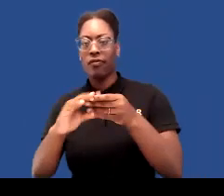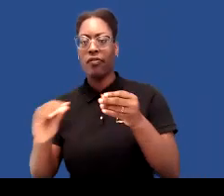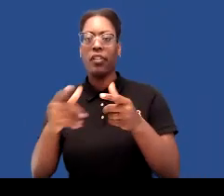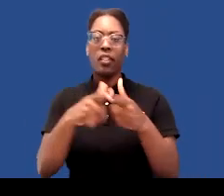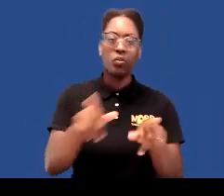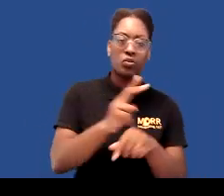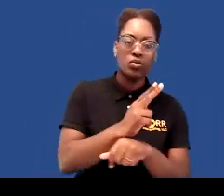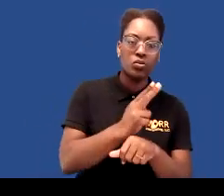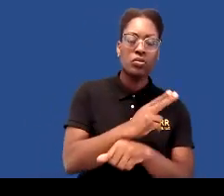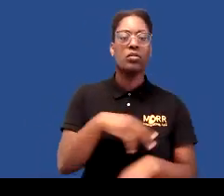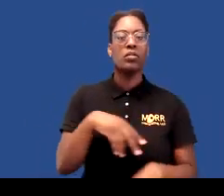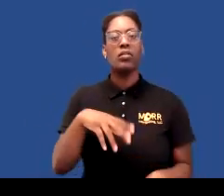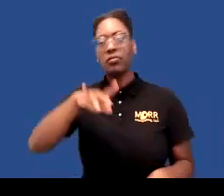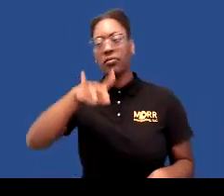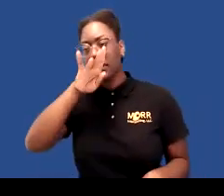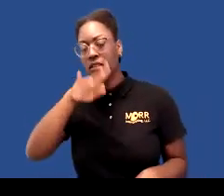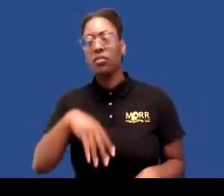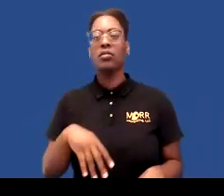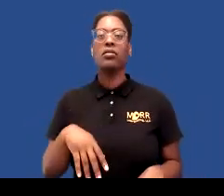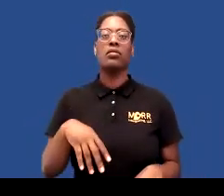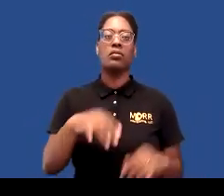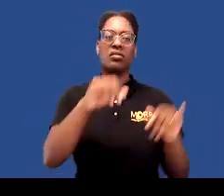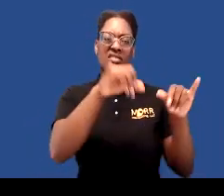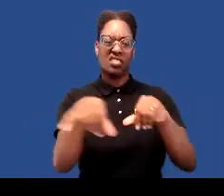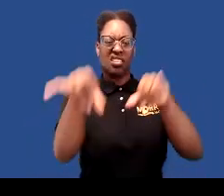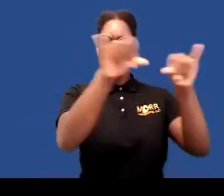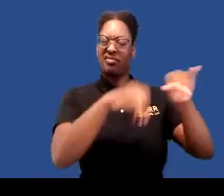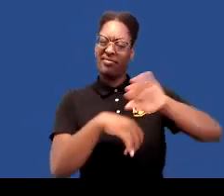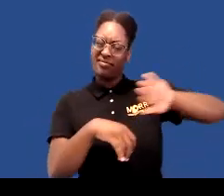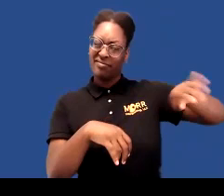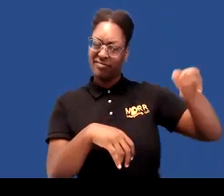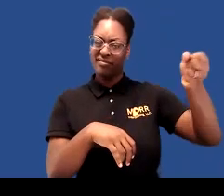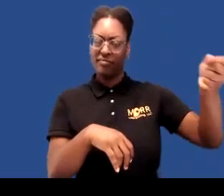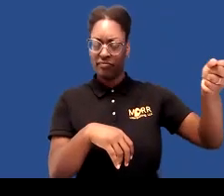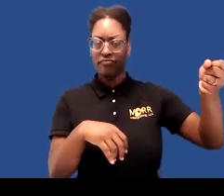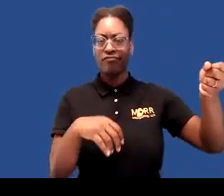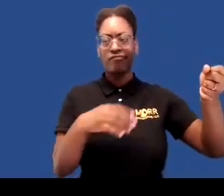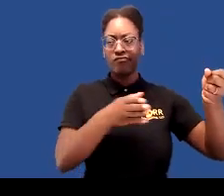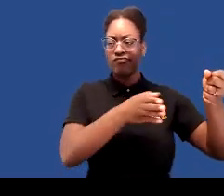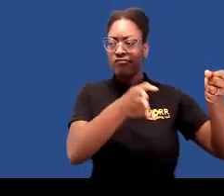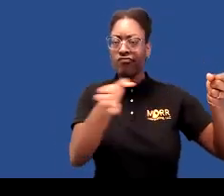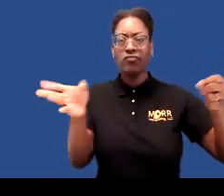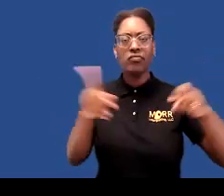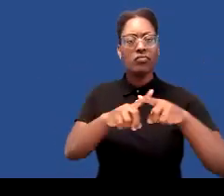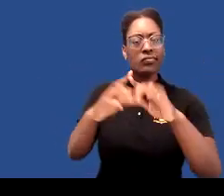different kinds of valuing of difference and what that looks like in different spaces.